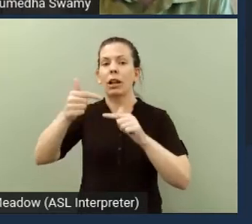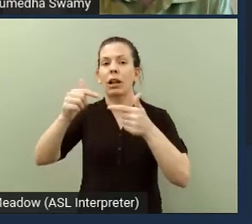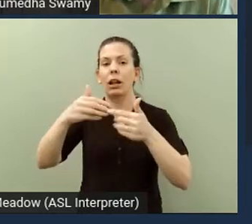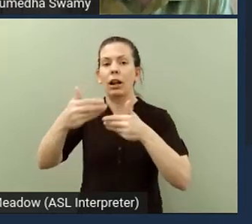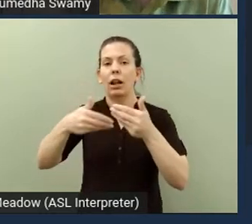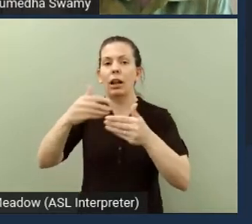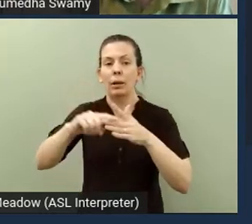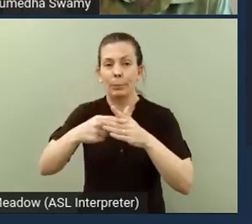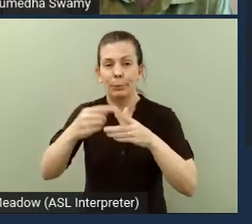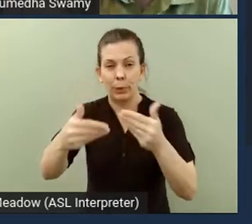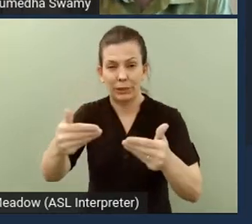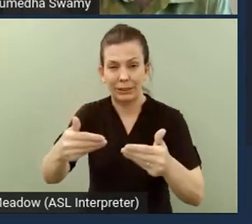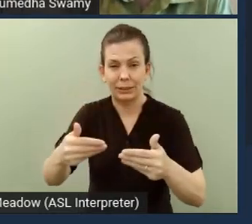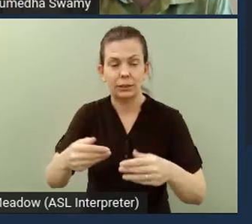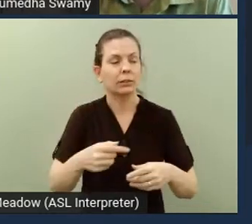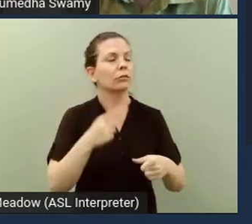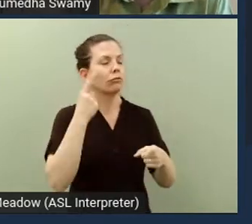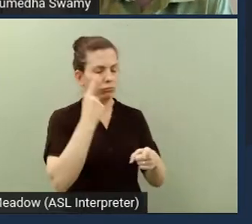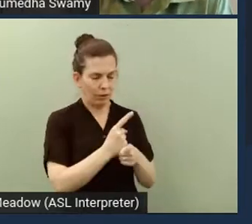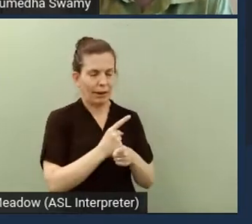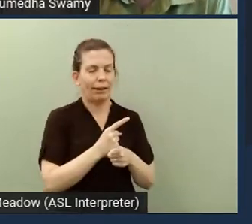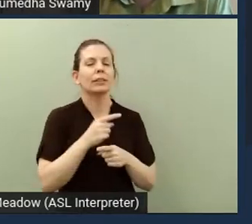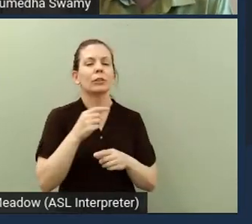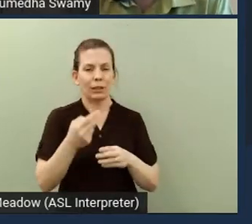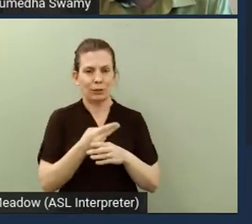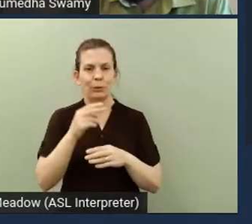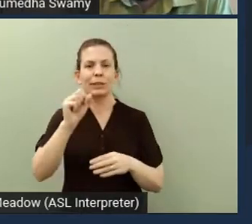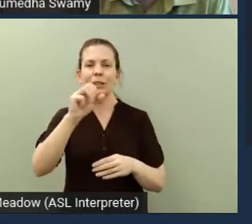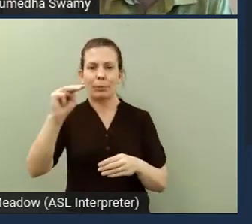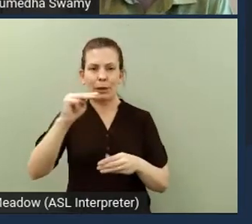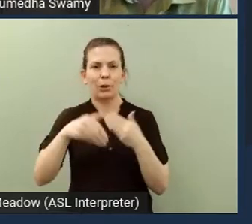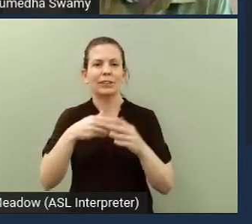Correct, you can use - Got it. the SageMaker processing directly from this notebook itself.